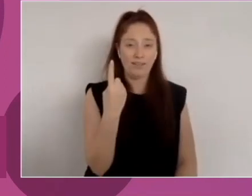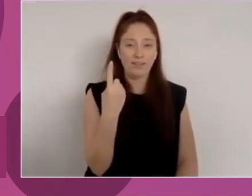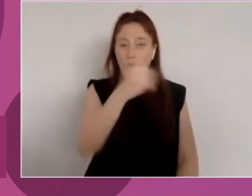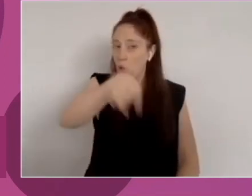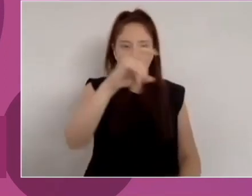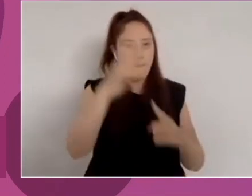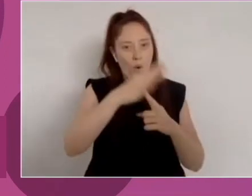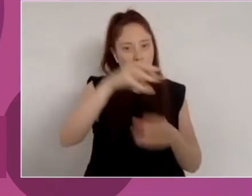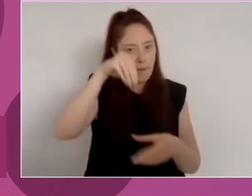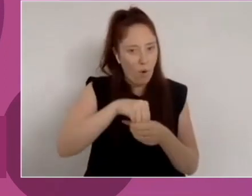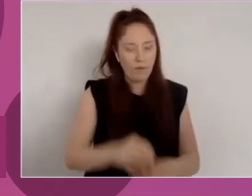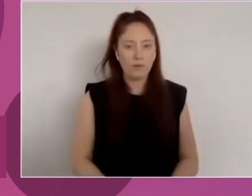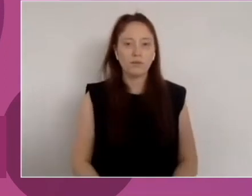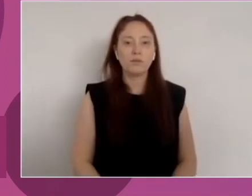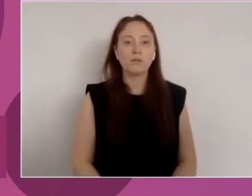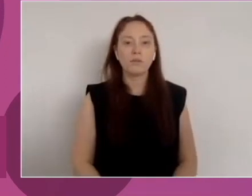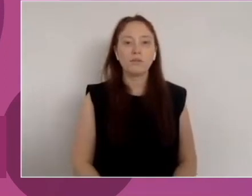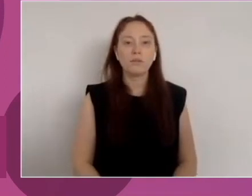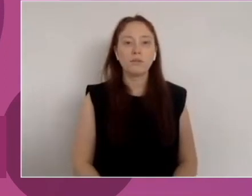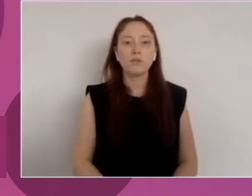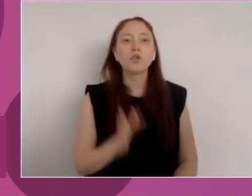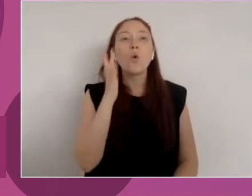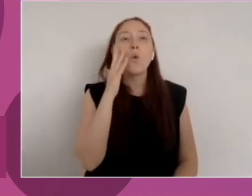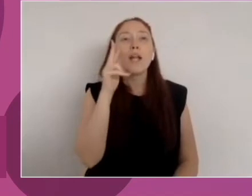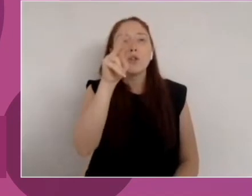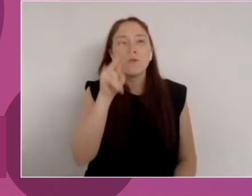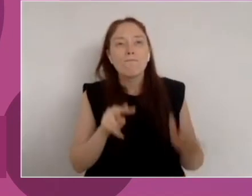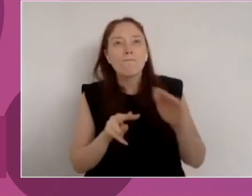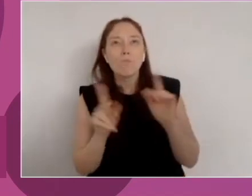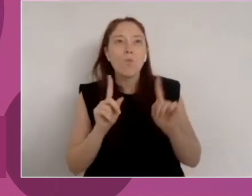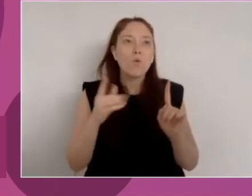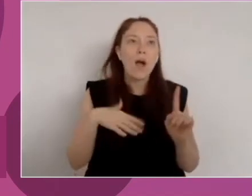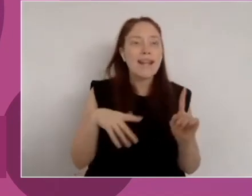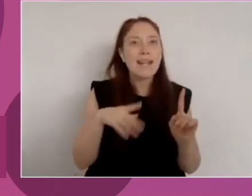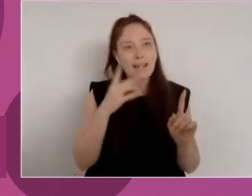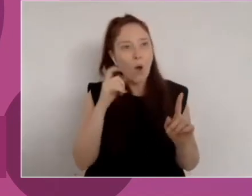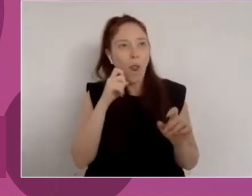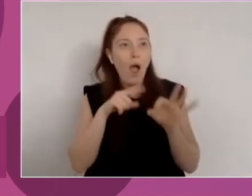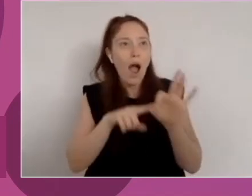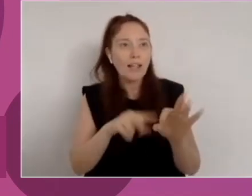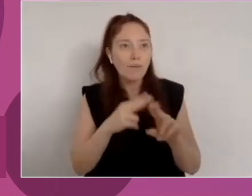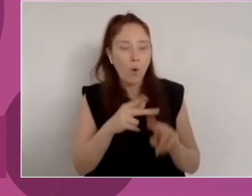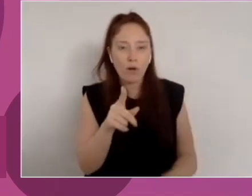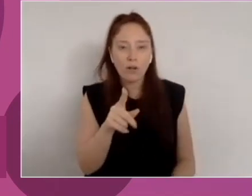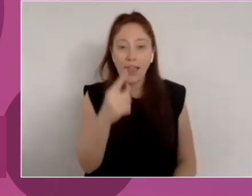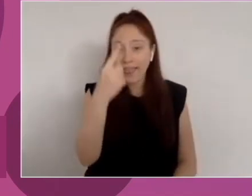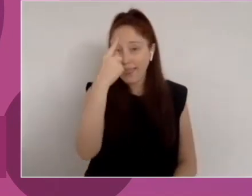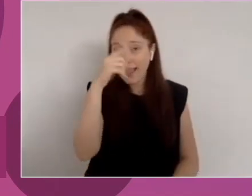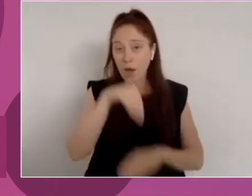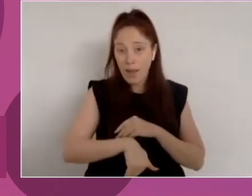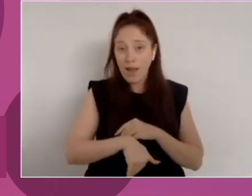So as you look to what it is that you are asking for, please see not what we need to do for you and